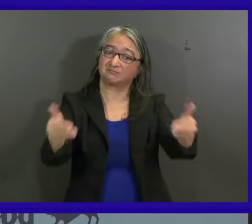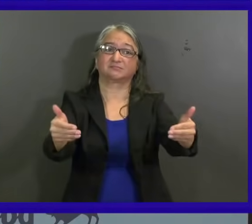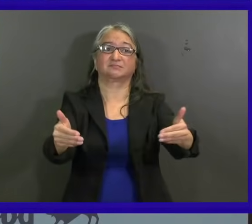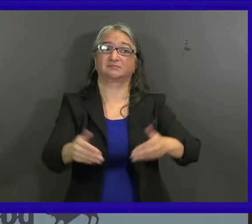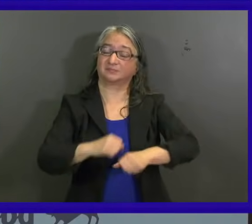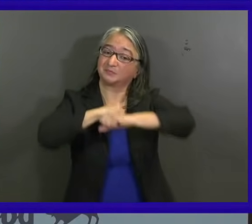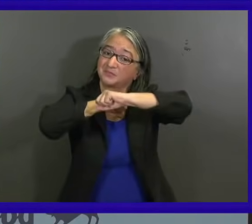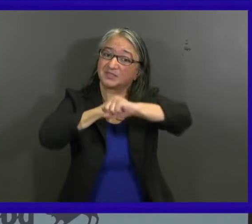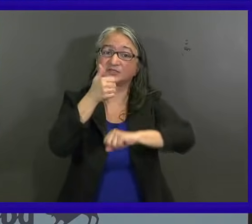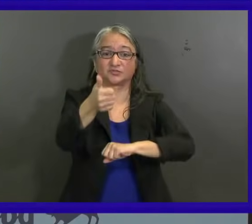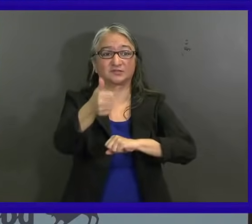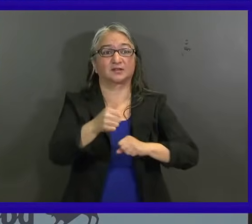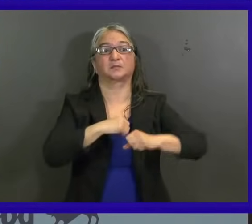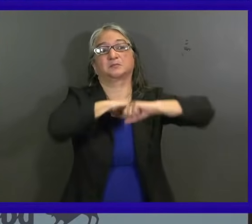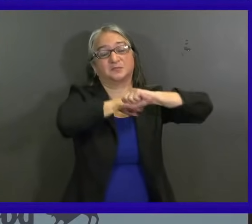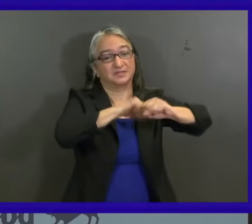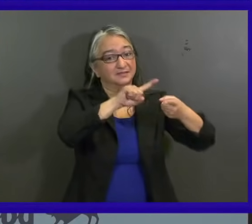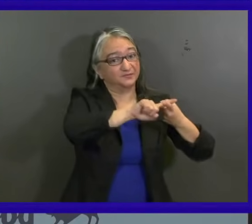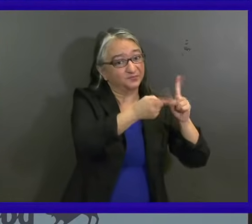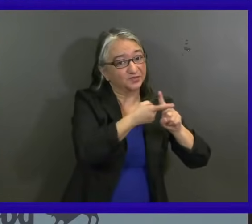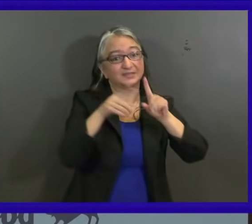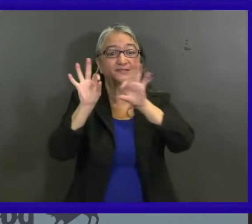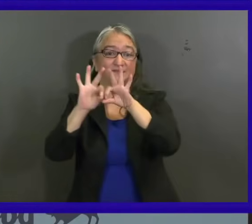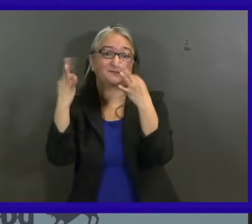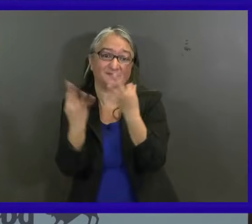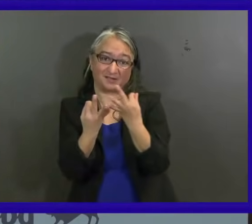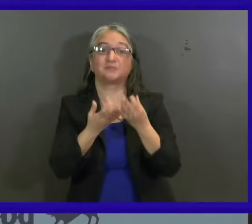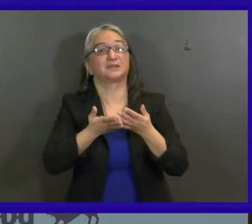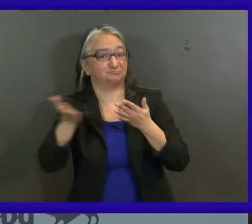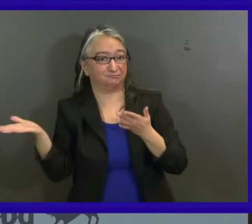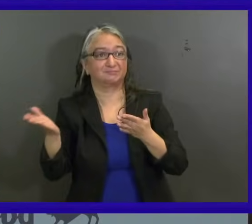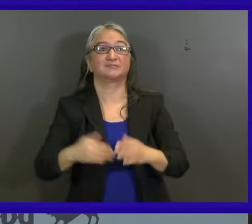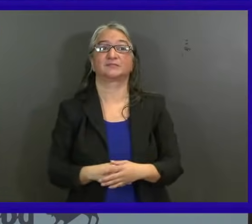staying home when ill washing your hands these are all continually important